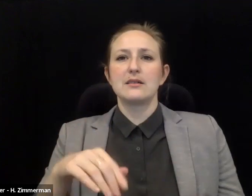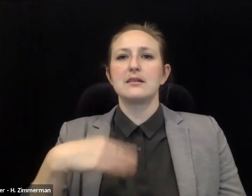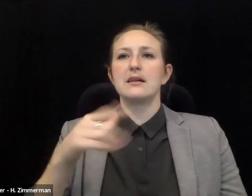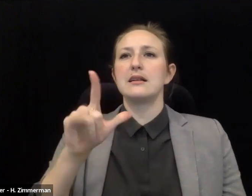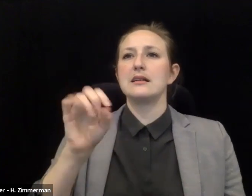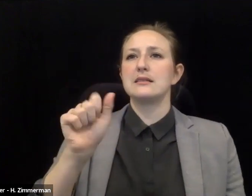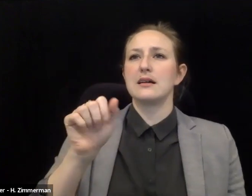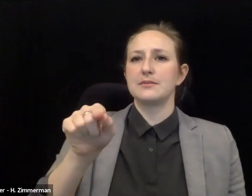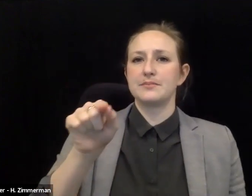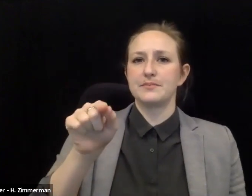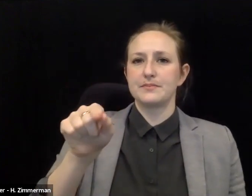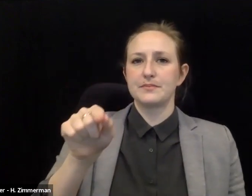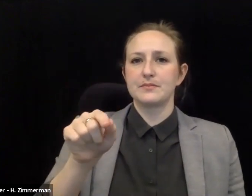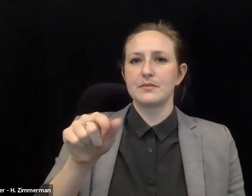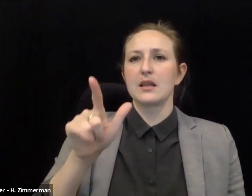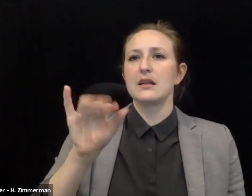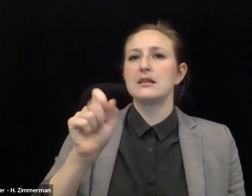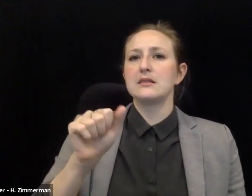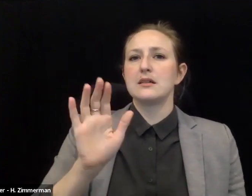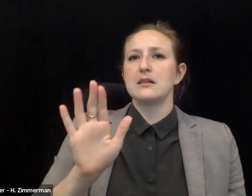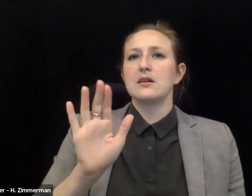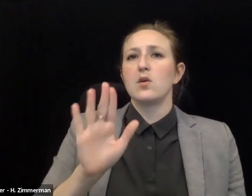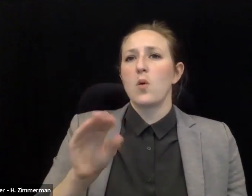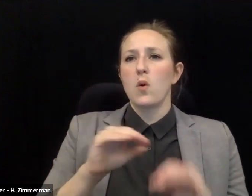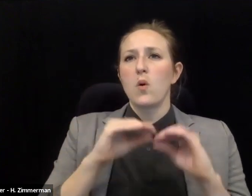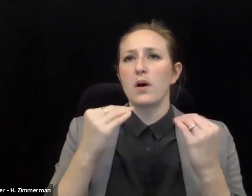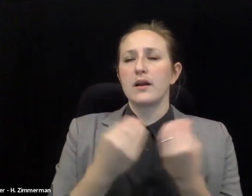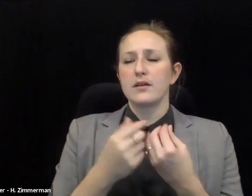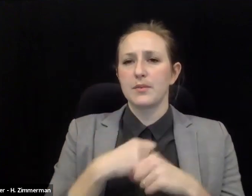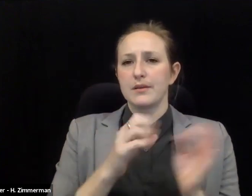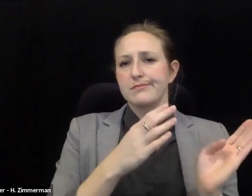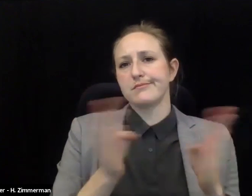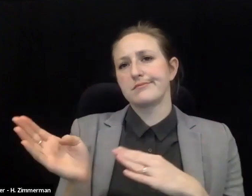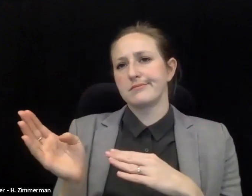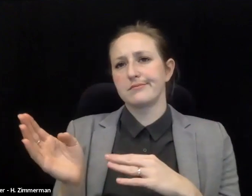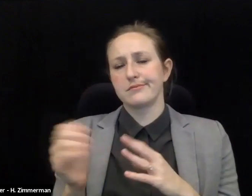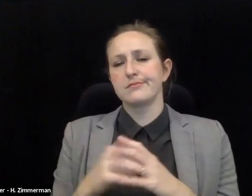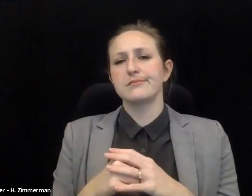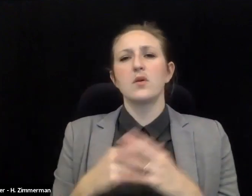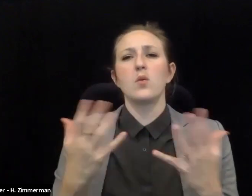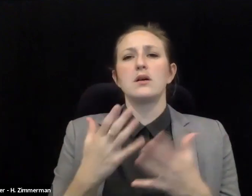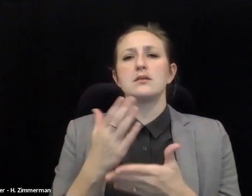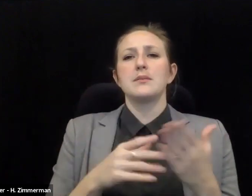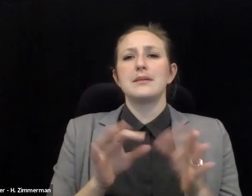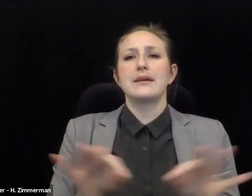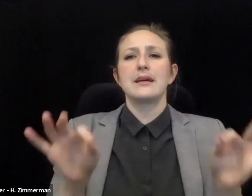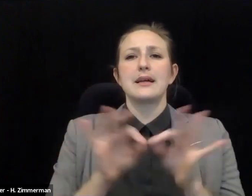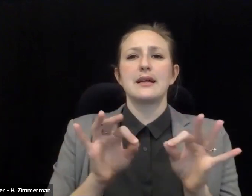As your organization made the shift, I guess, in this case, World Learning what were some of the key resources. That helped you to learn about